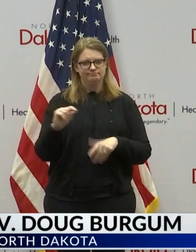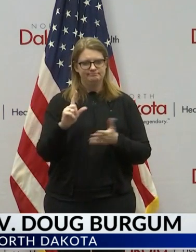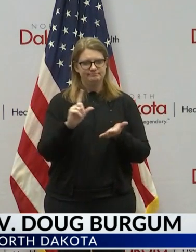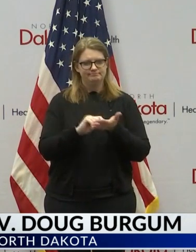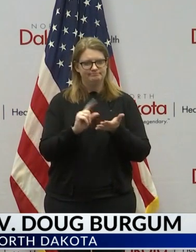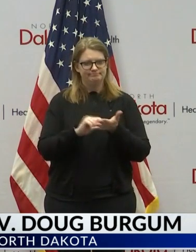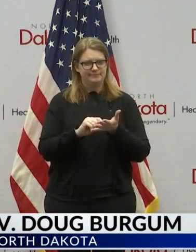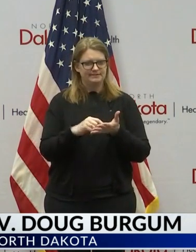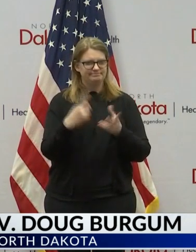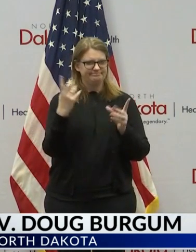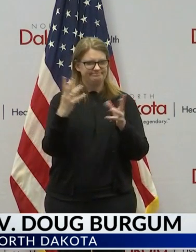GOOD AFTERNOON.